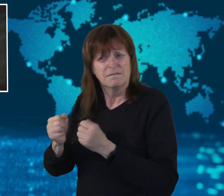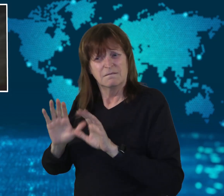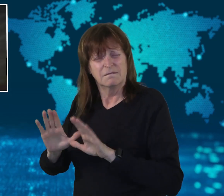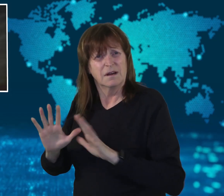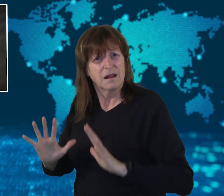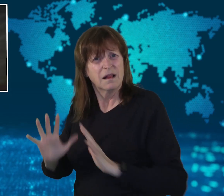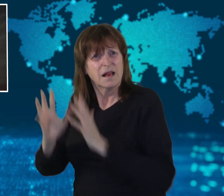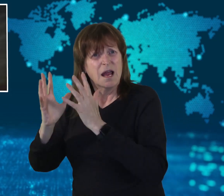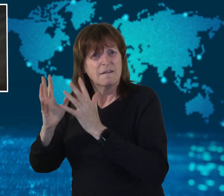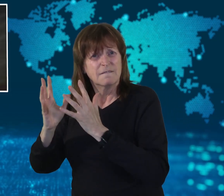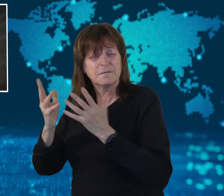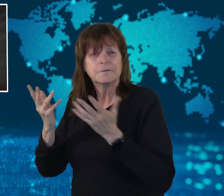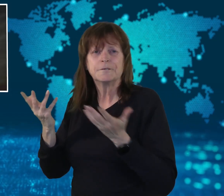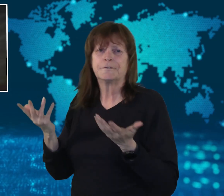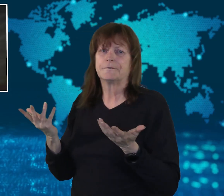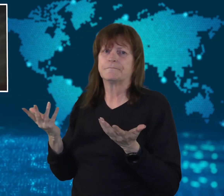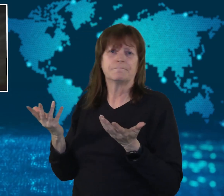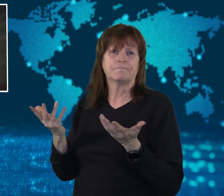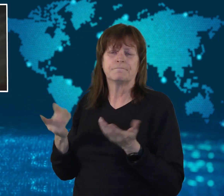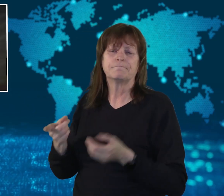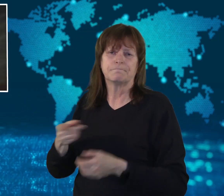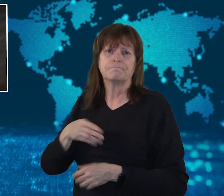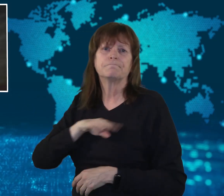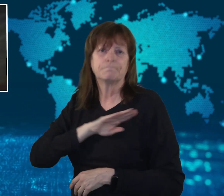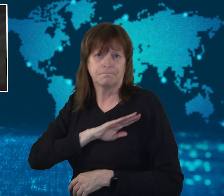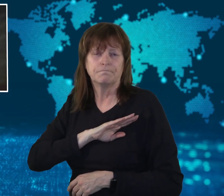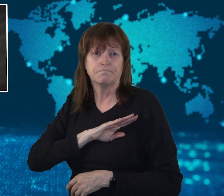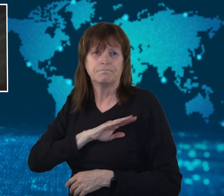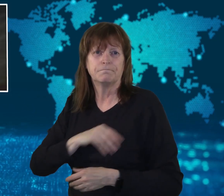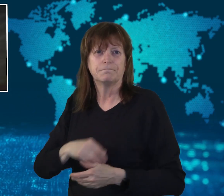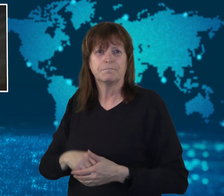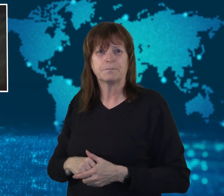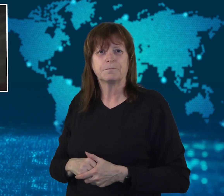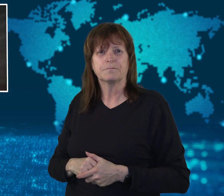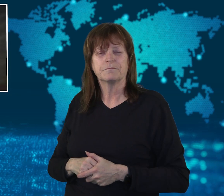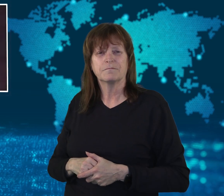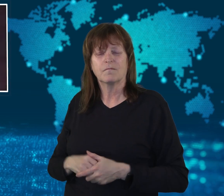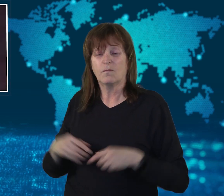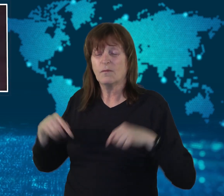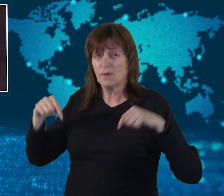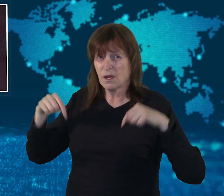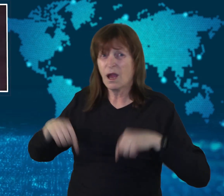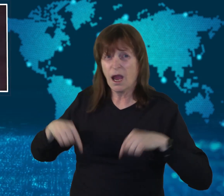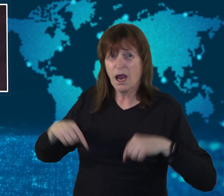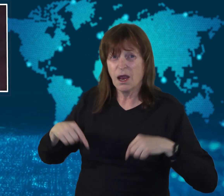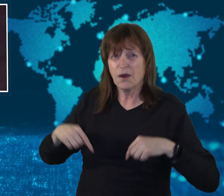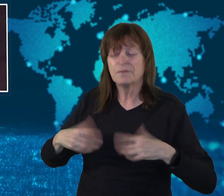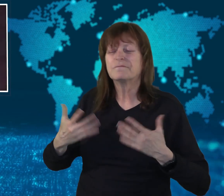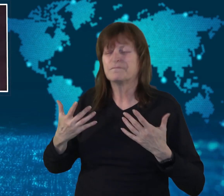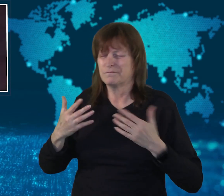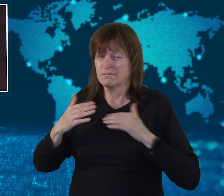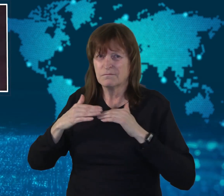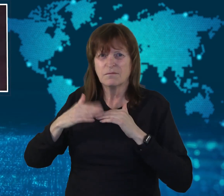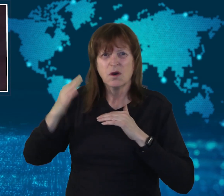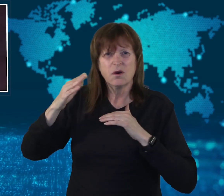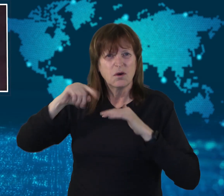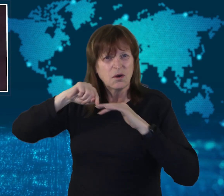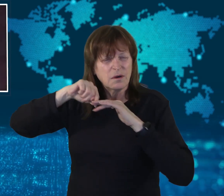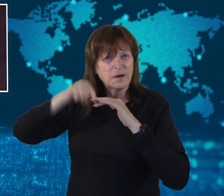However, she died.